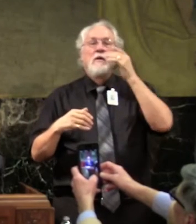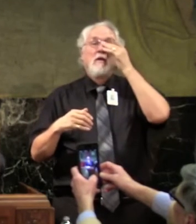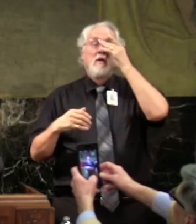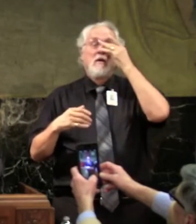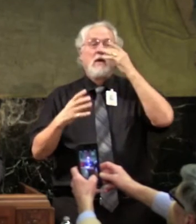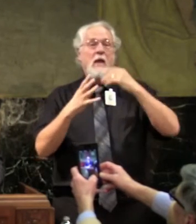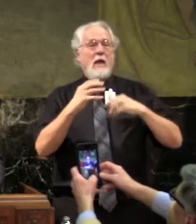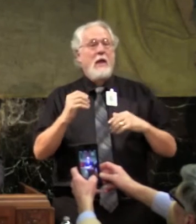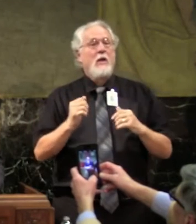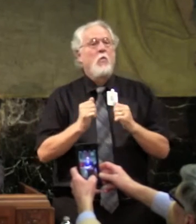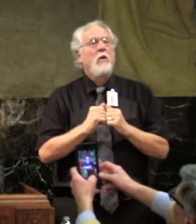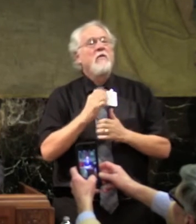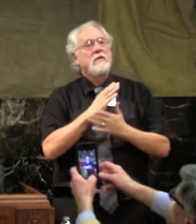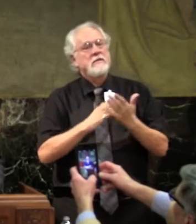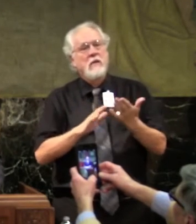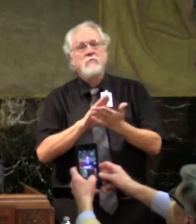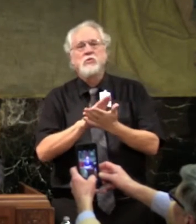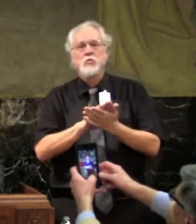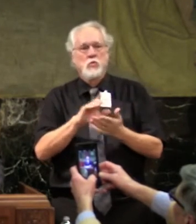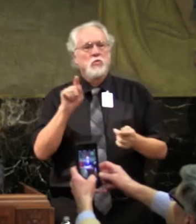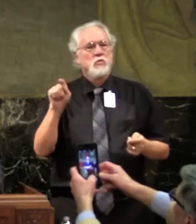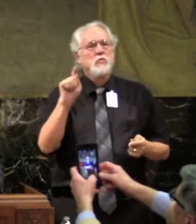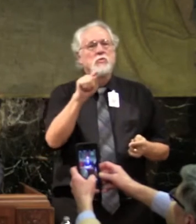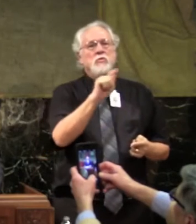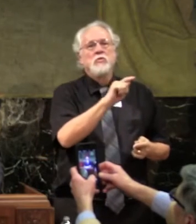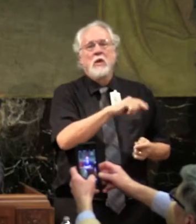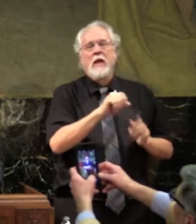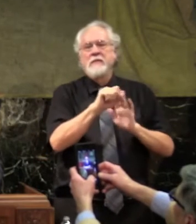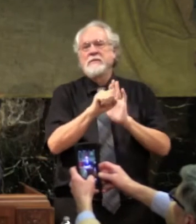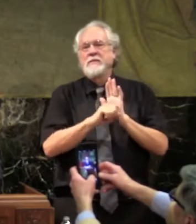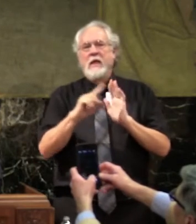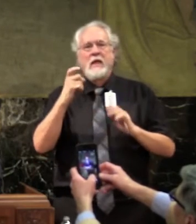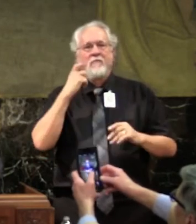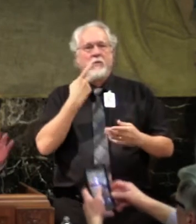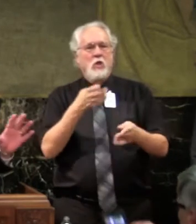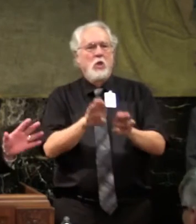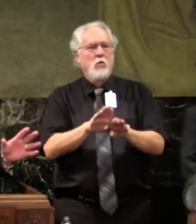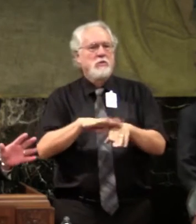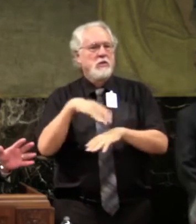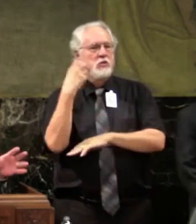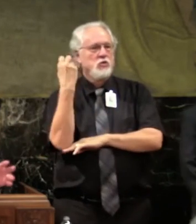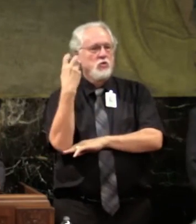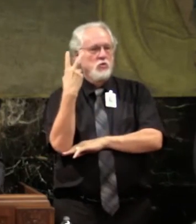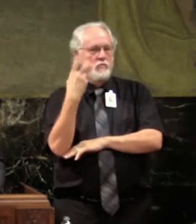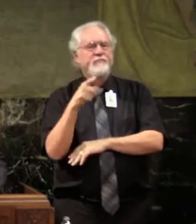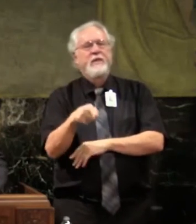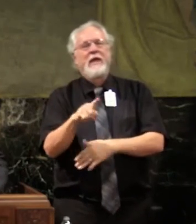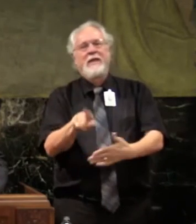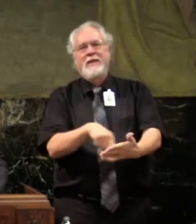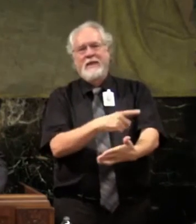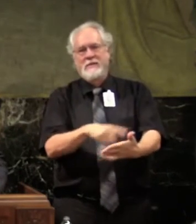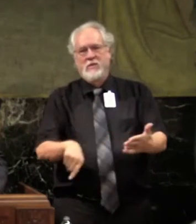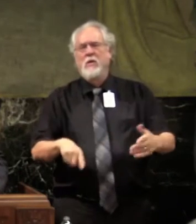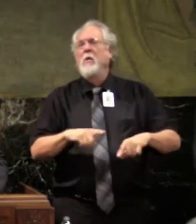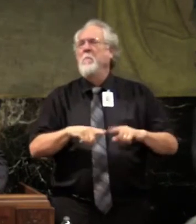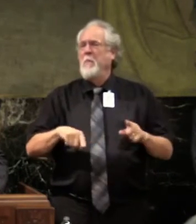with some schools in the area and the state government shutdown at noon. That meeting was cancelled but I didn't think it was appropriate to go ahead and